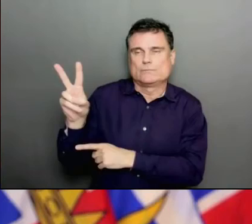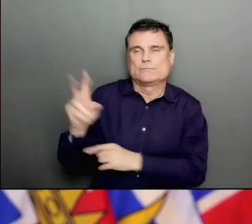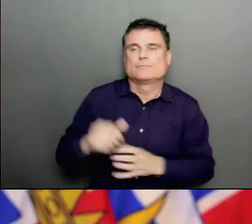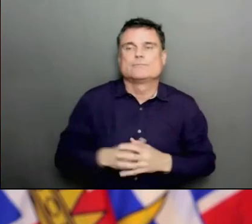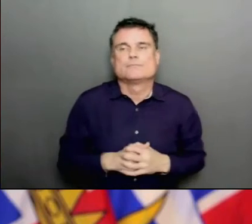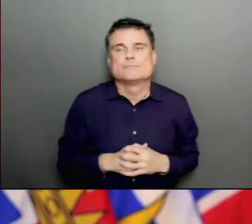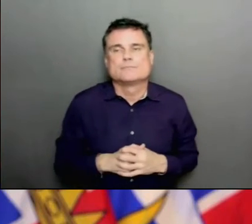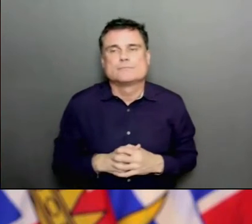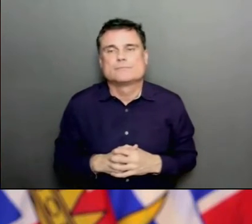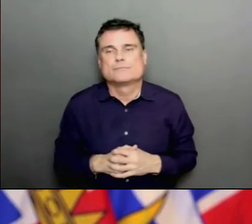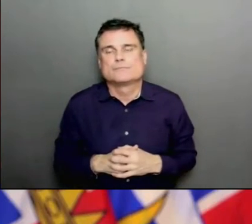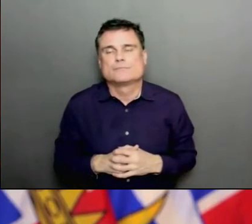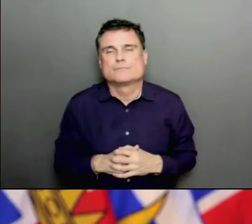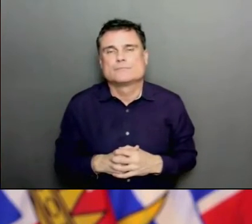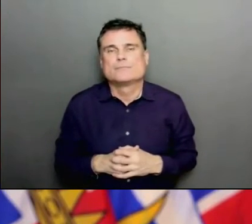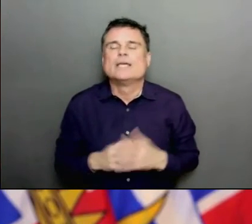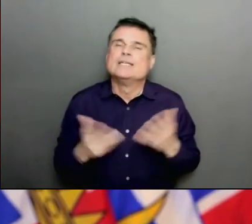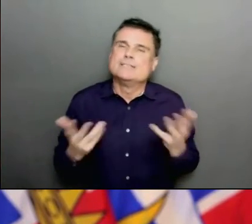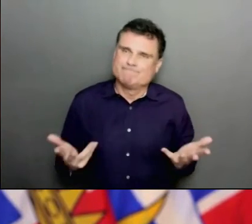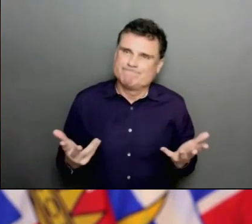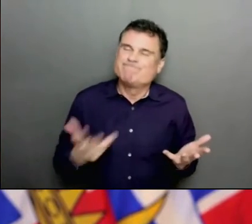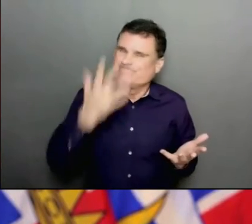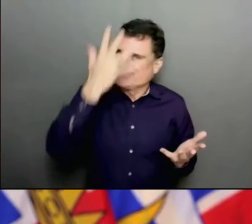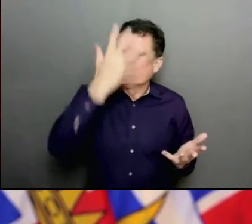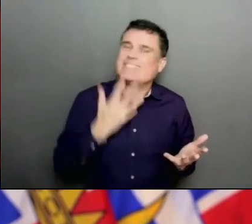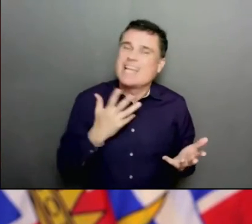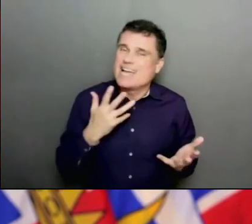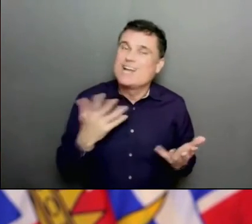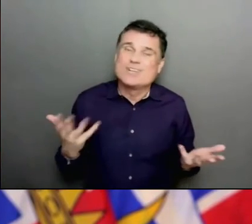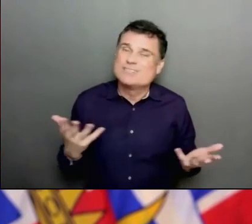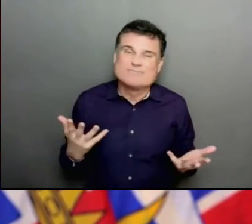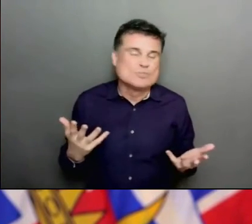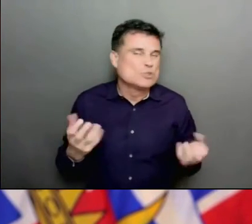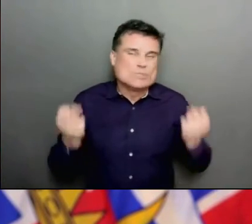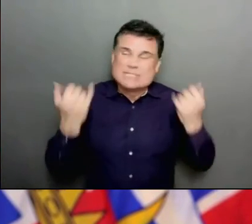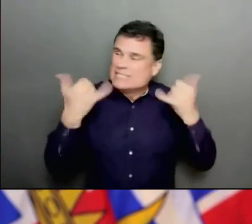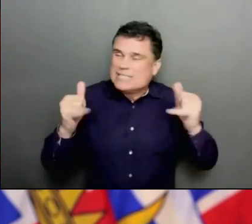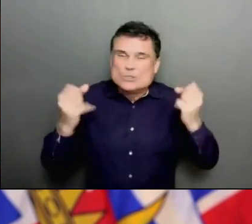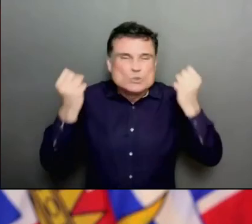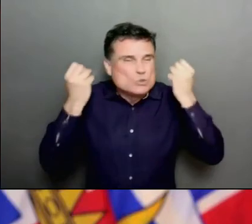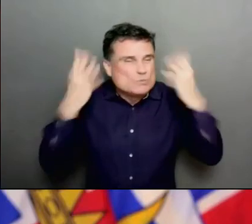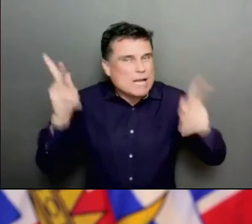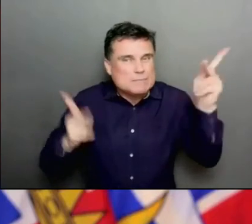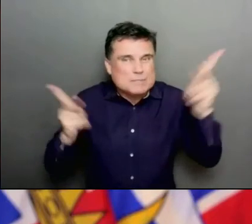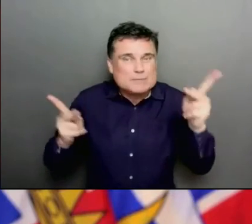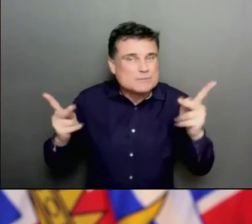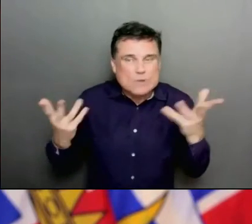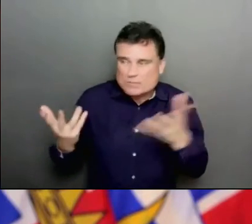We had 19 new deaths from COVID-19 in the past day, bringing the total number of